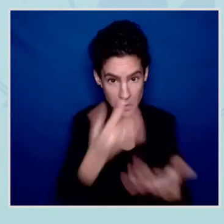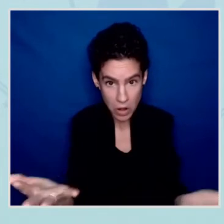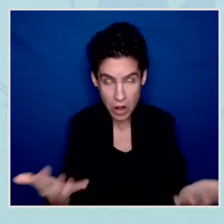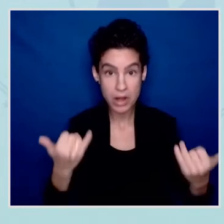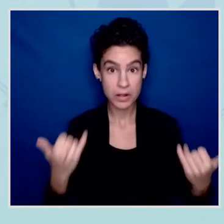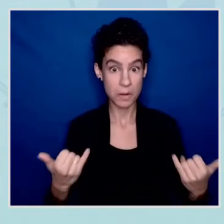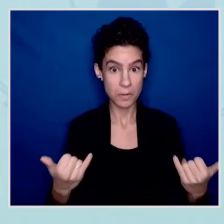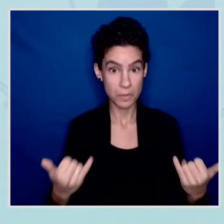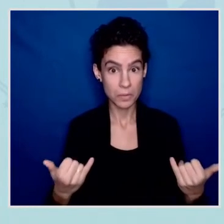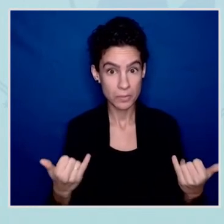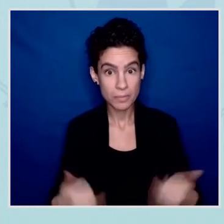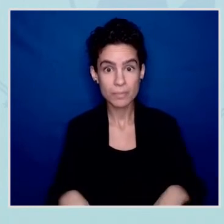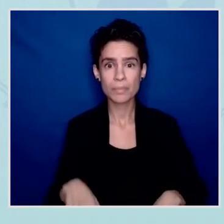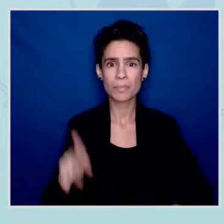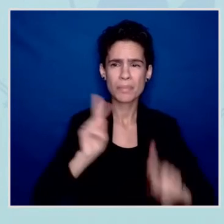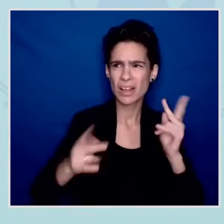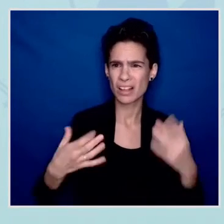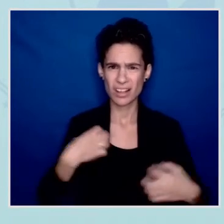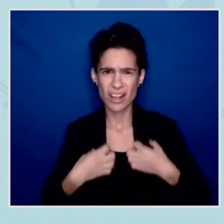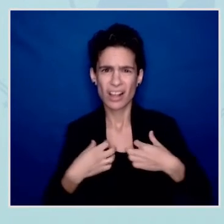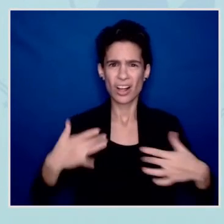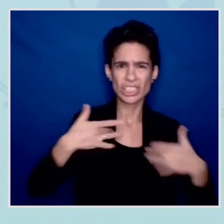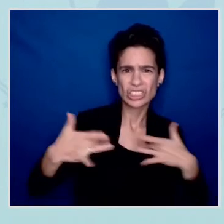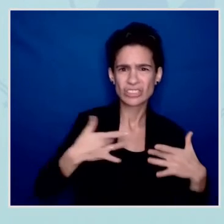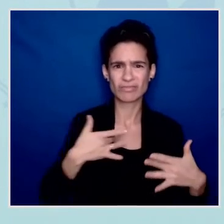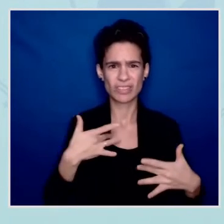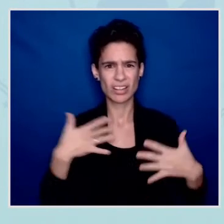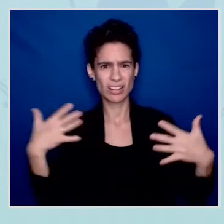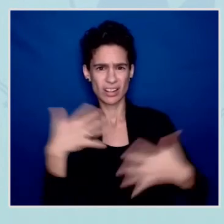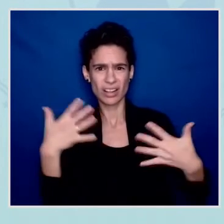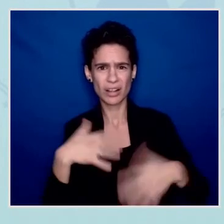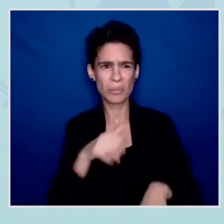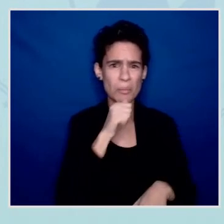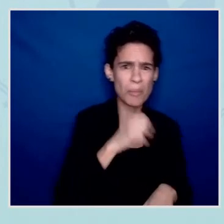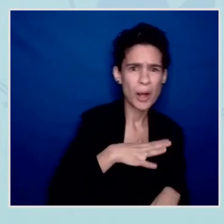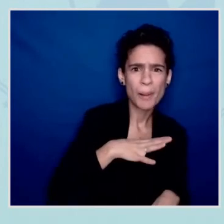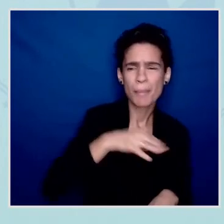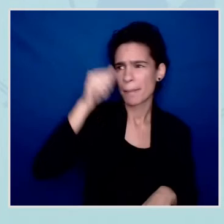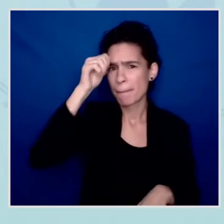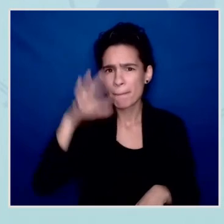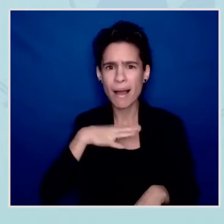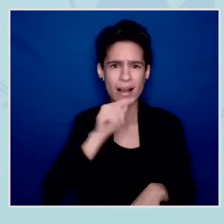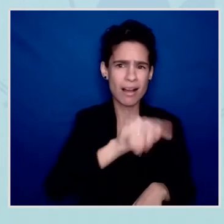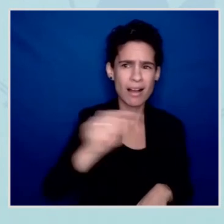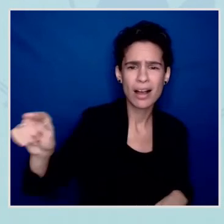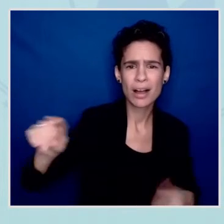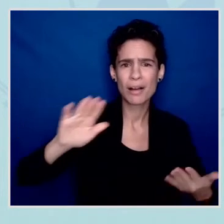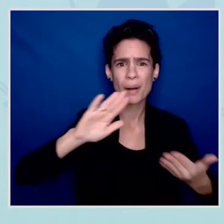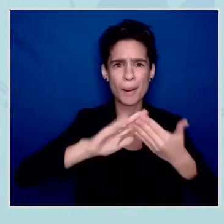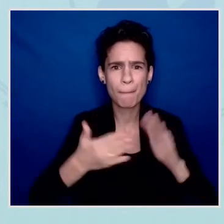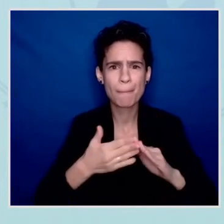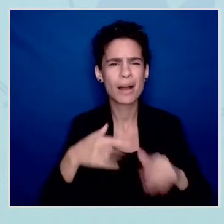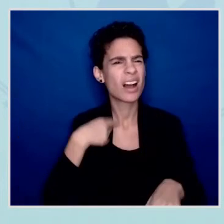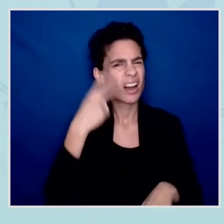REMAIN IN THIS DARK WINTER OF PANDEMIC AND WITH THE ECONOMIC CRISIS THAT'S DEEPENING, WE HAVE NO TIME TO LOSE WITH REGARD TO THE ENTIRETY. CONSIDER THE DECEMBER JOBS